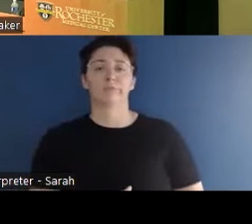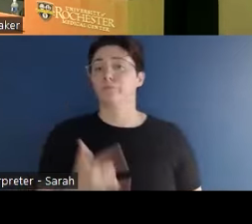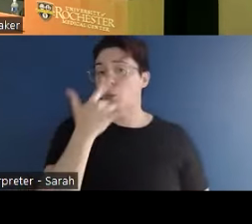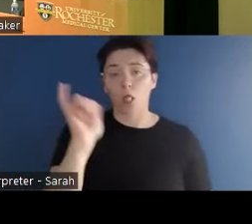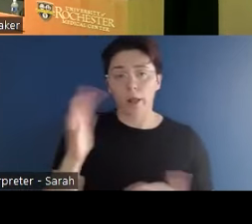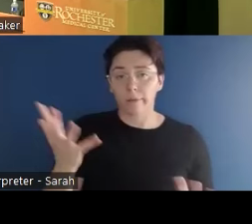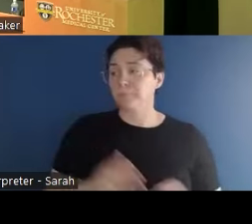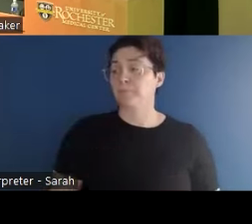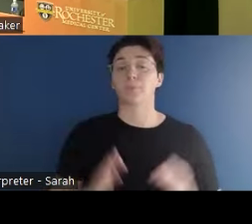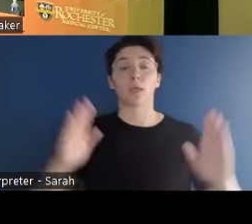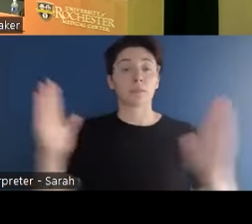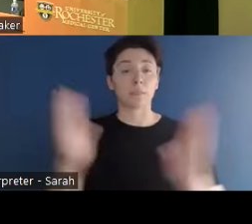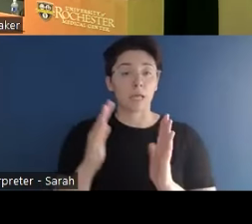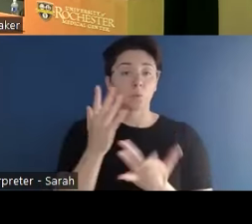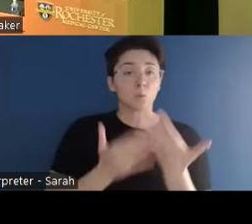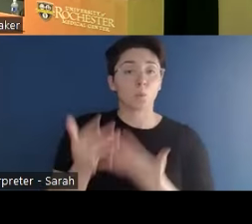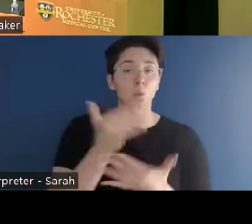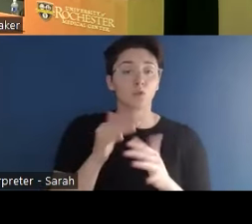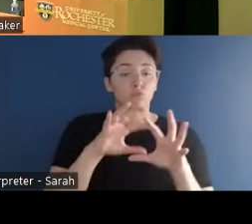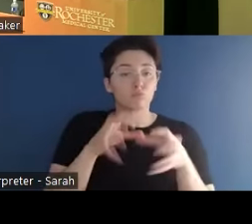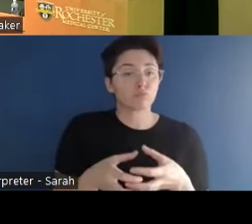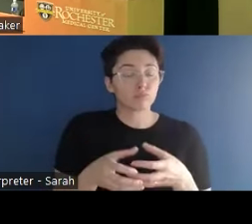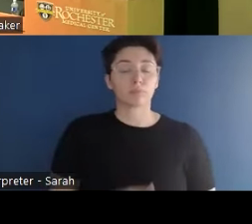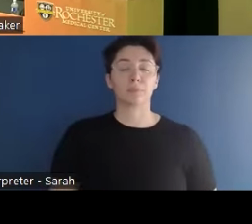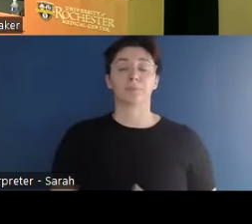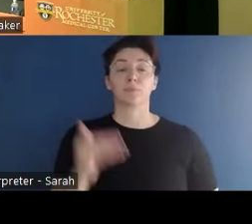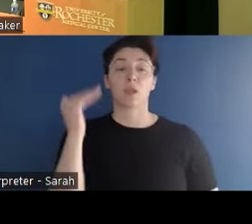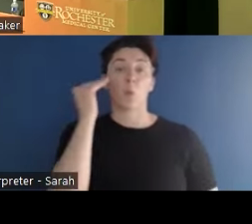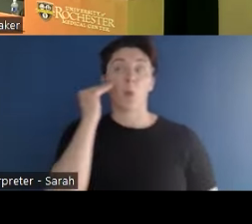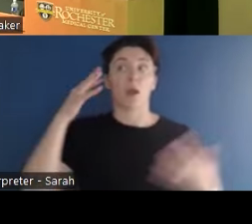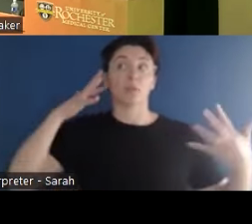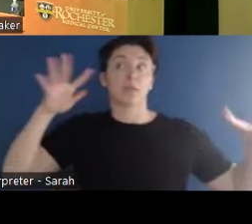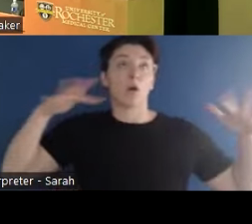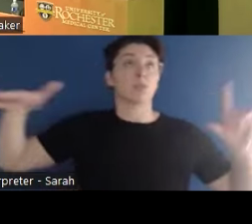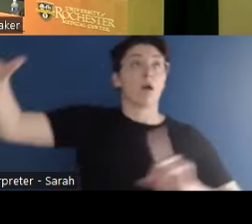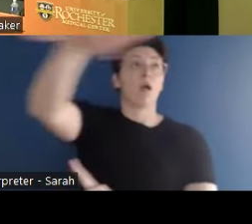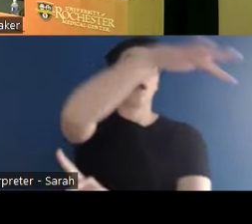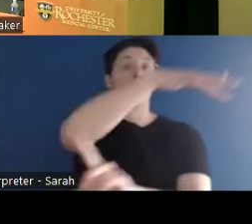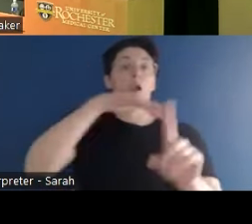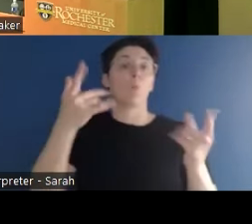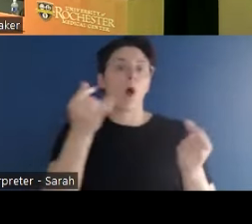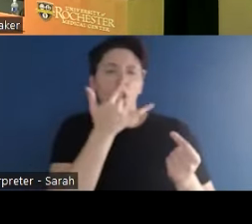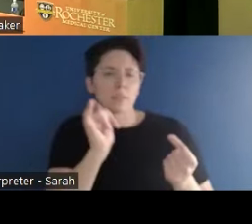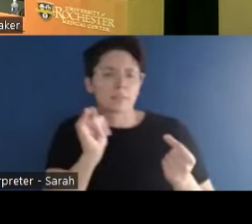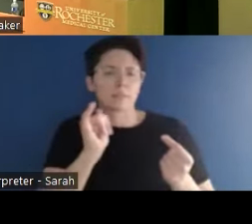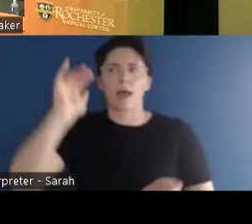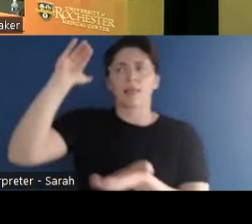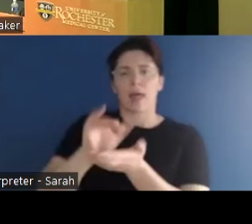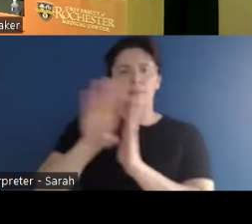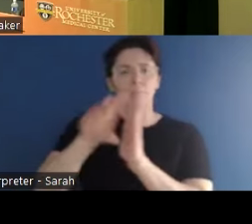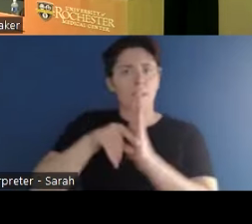social Gatherings being aware of the Acoustics of an environment and minimizing background noise